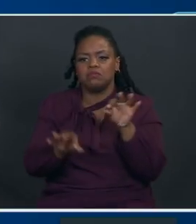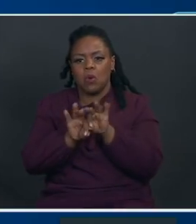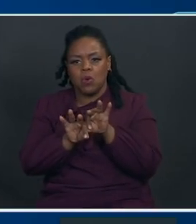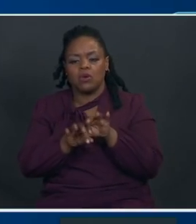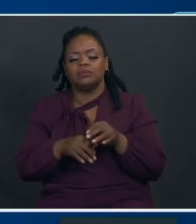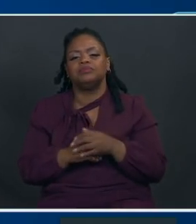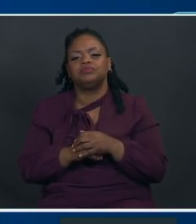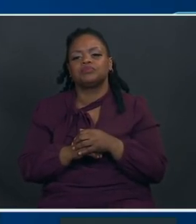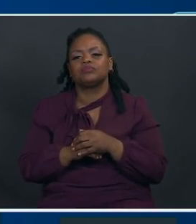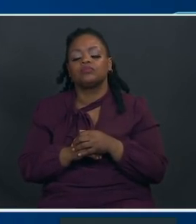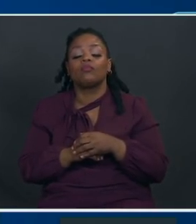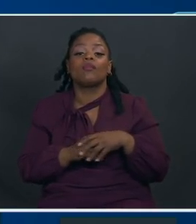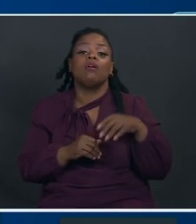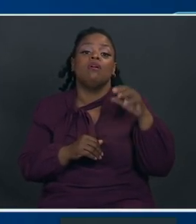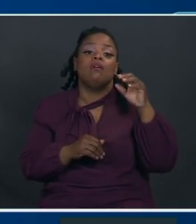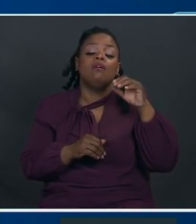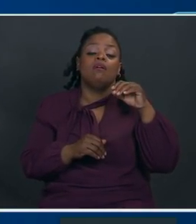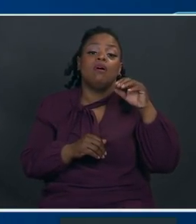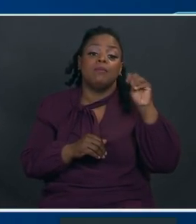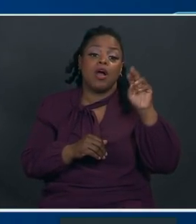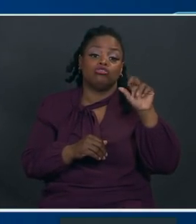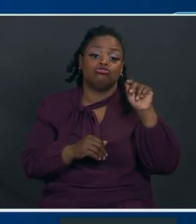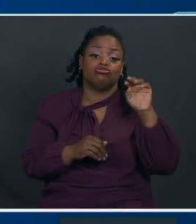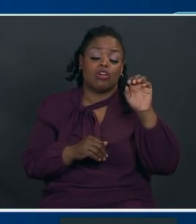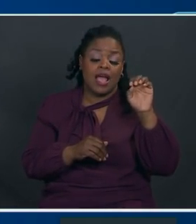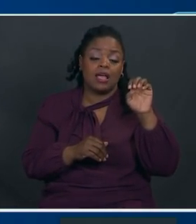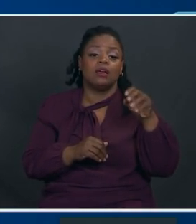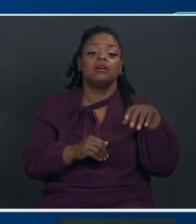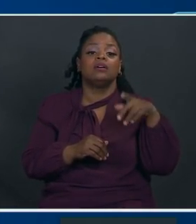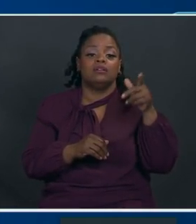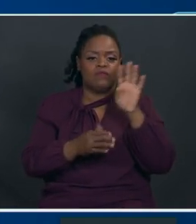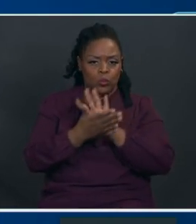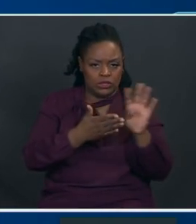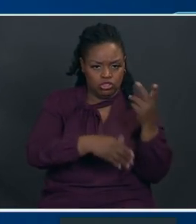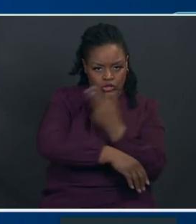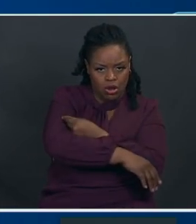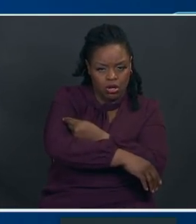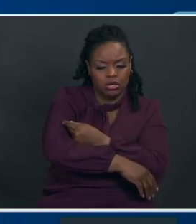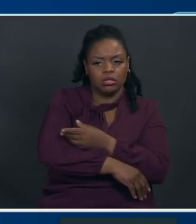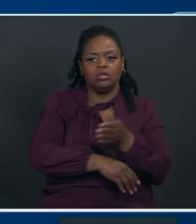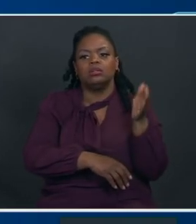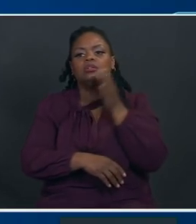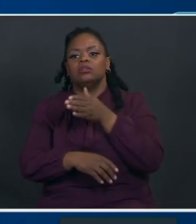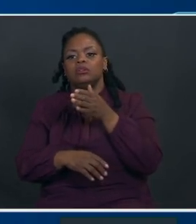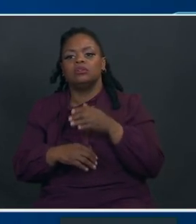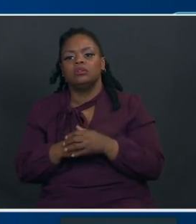However, we also know that life can get in the way and that some of those doses may be missed